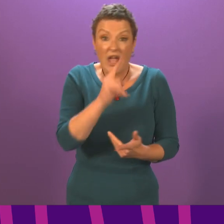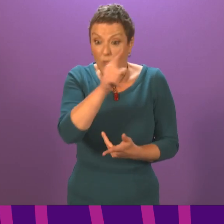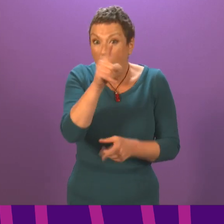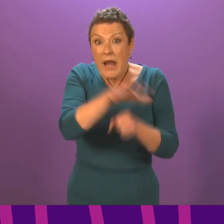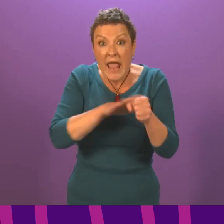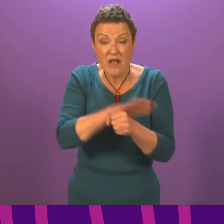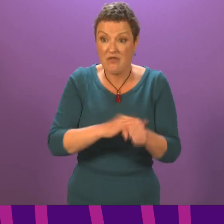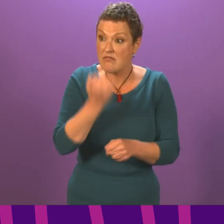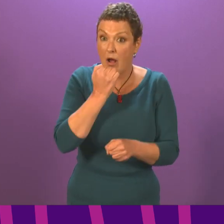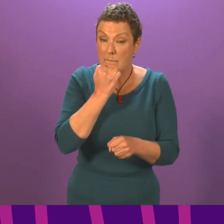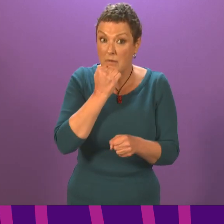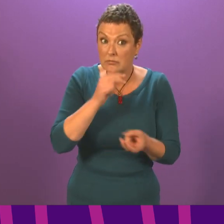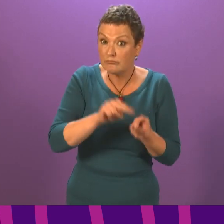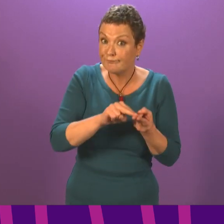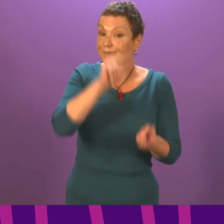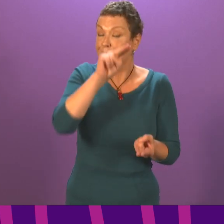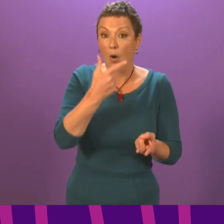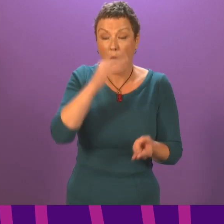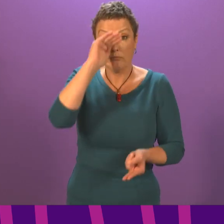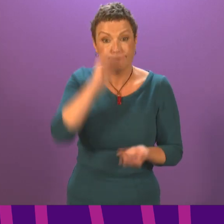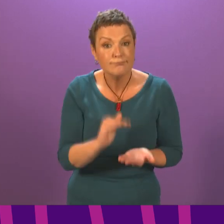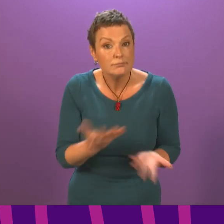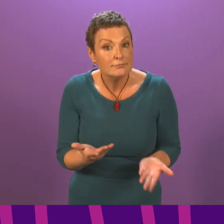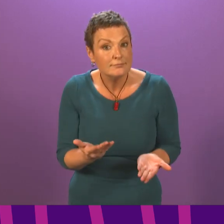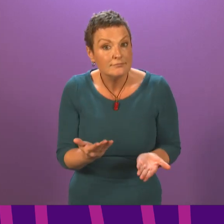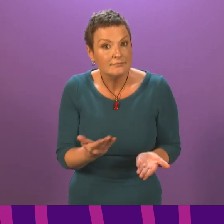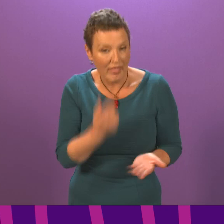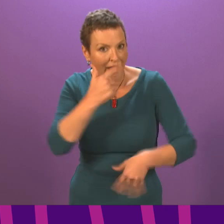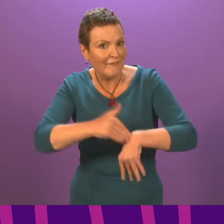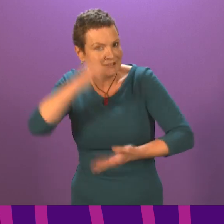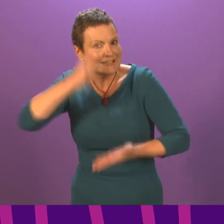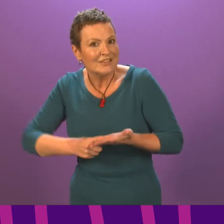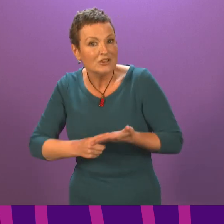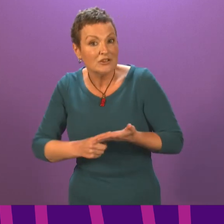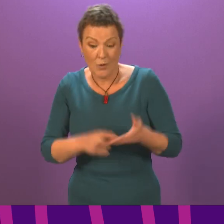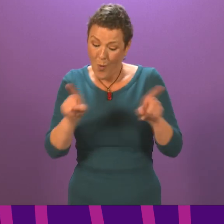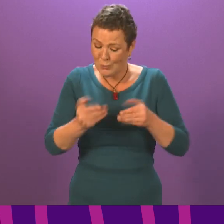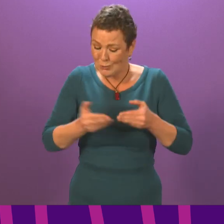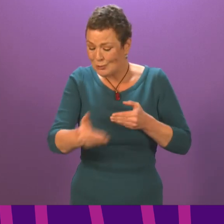in a given area, and the wider risks of transmission that might arise from, for example, the festive